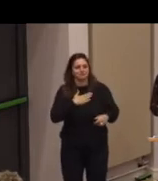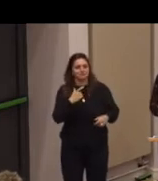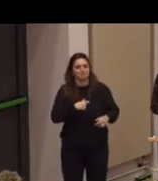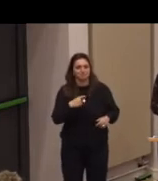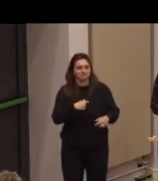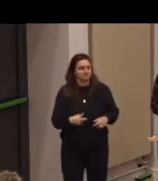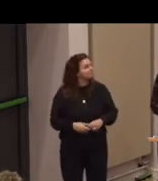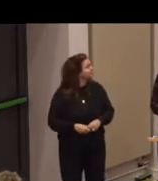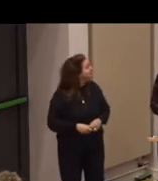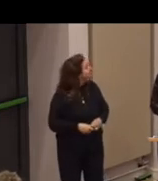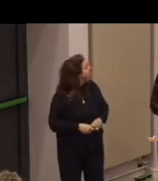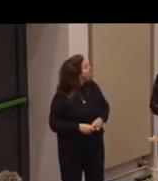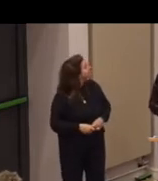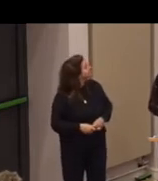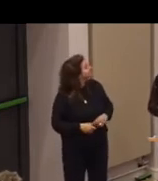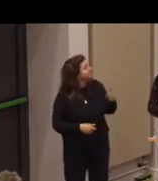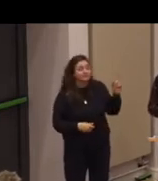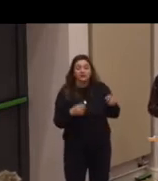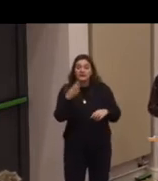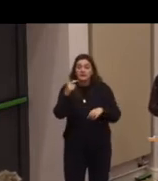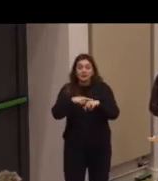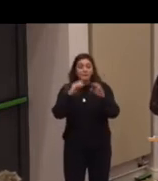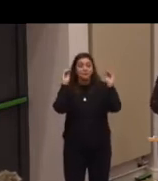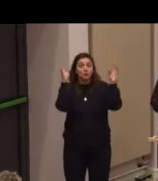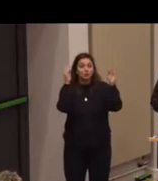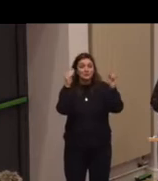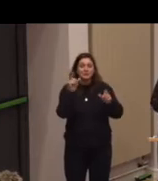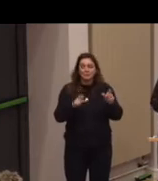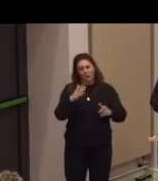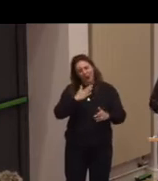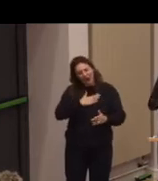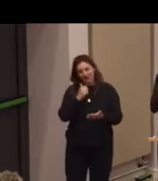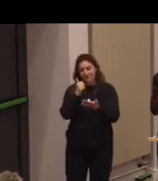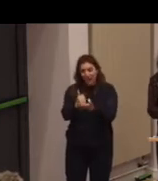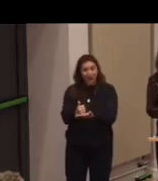on large scale donations, which are not adapted either to the context or to the individual